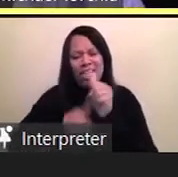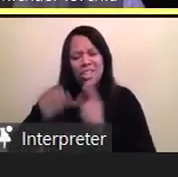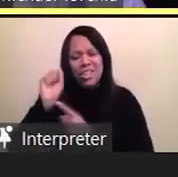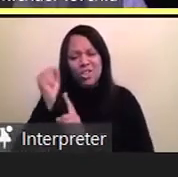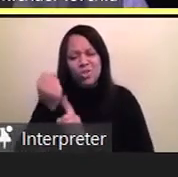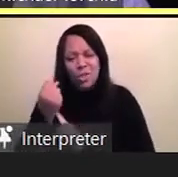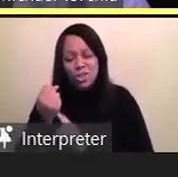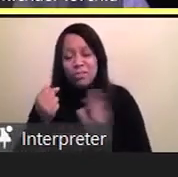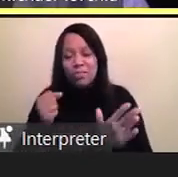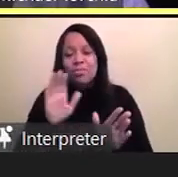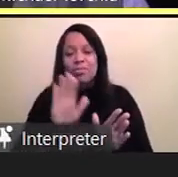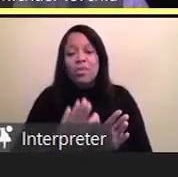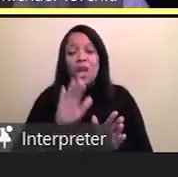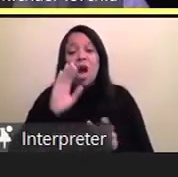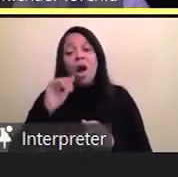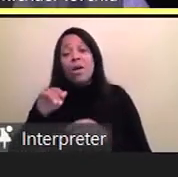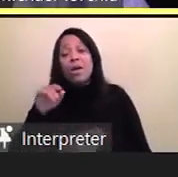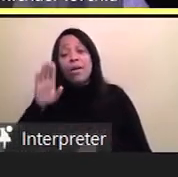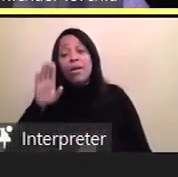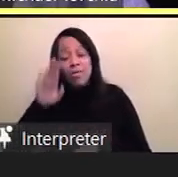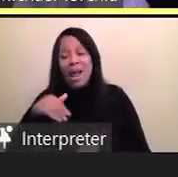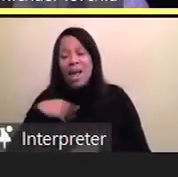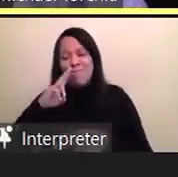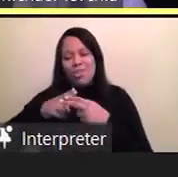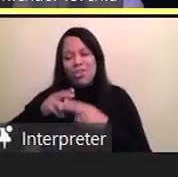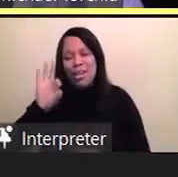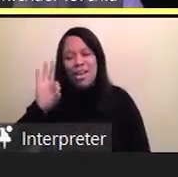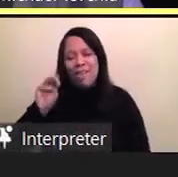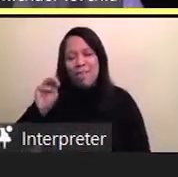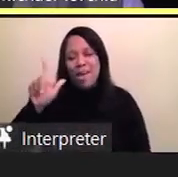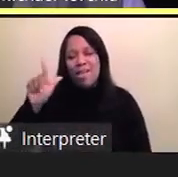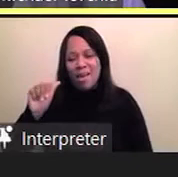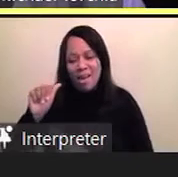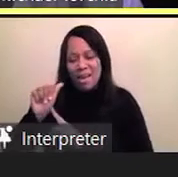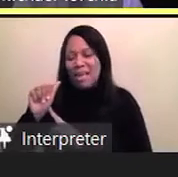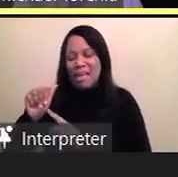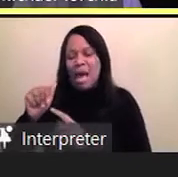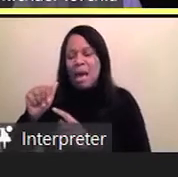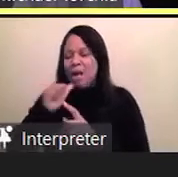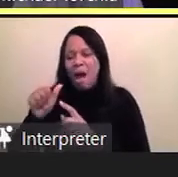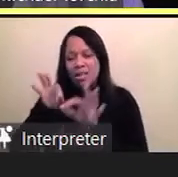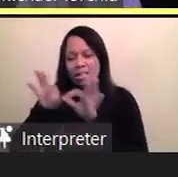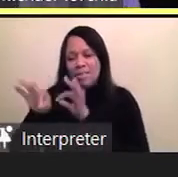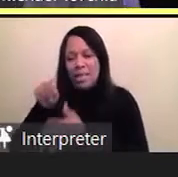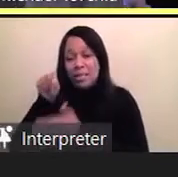which I'm not going to get into in any detail. But just realize that the ADA covers